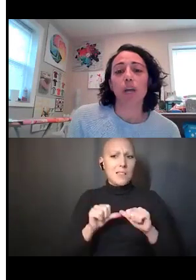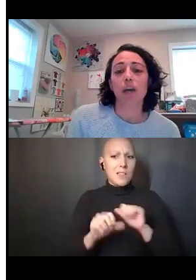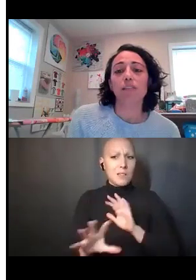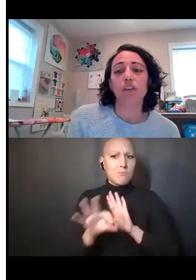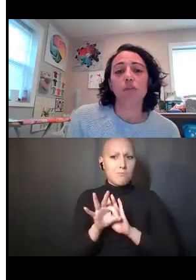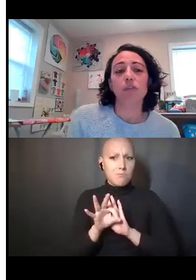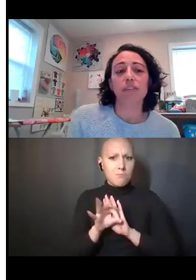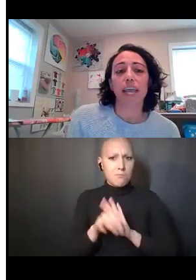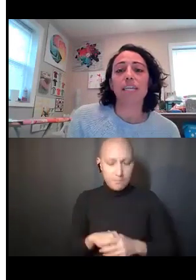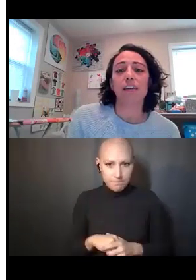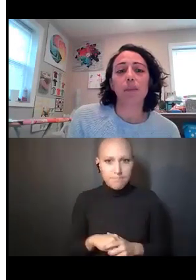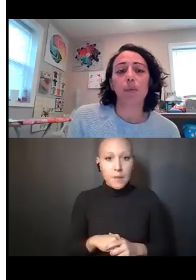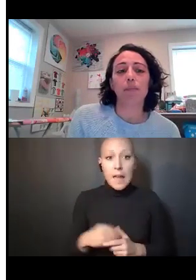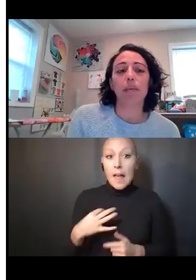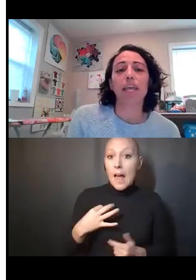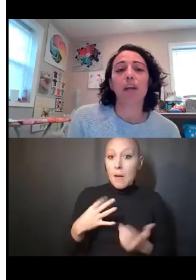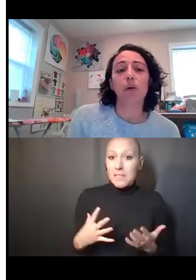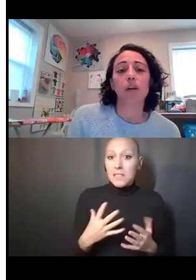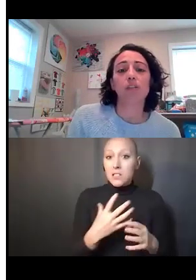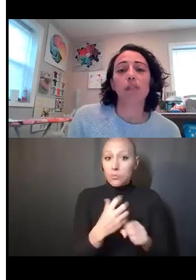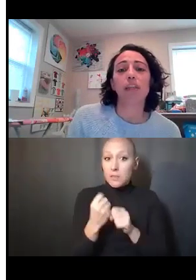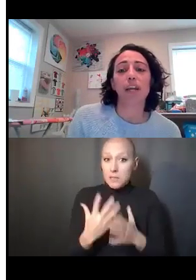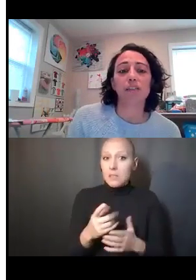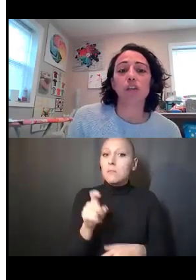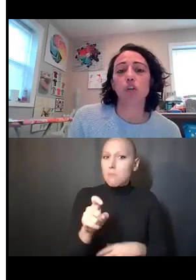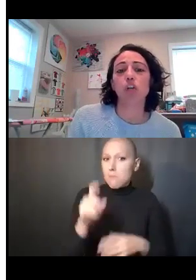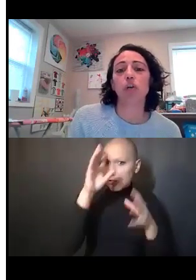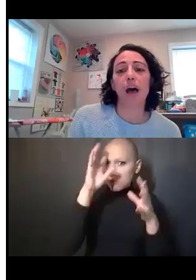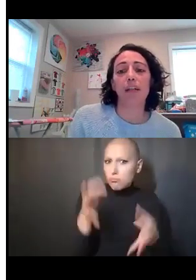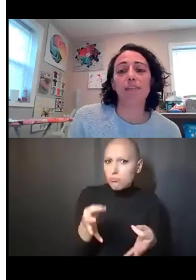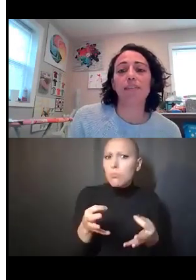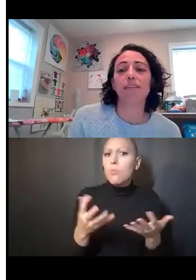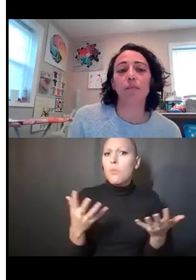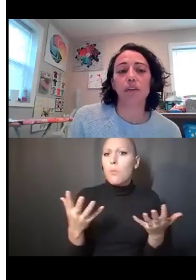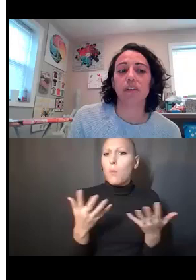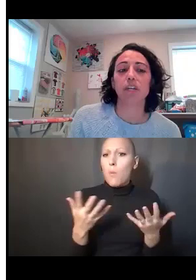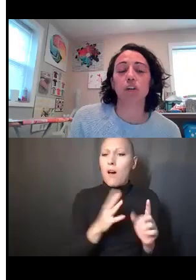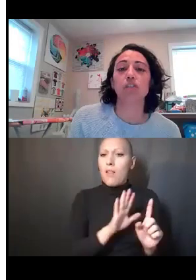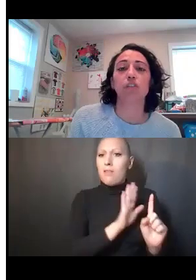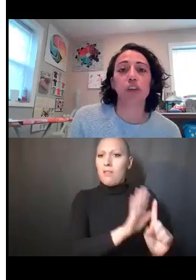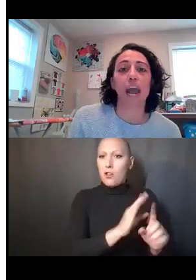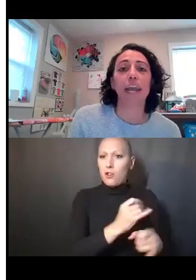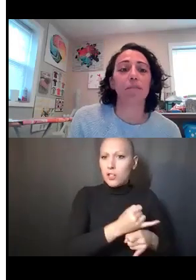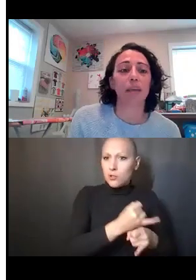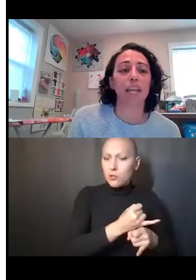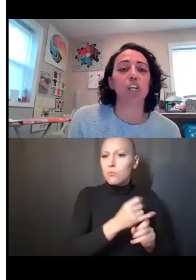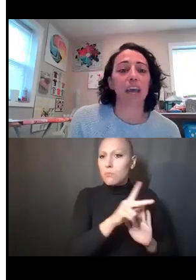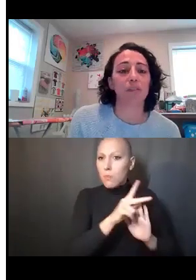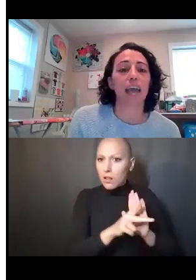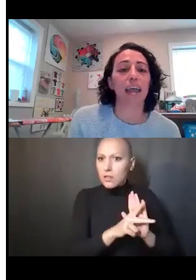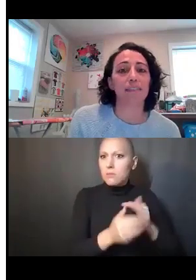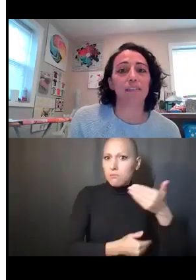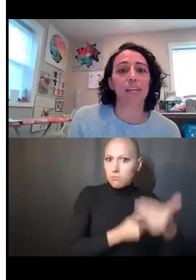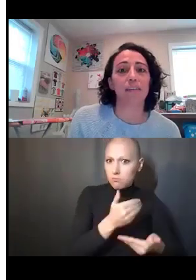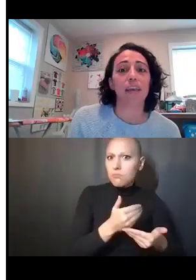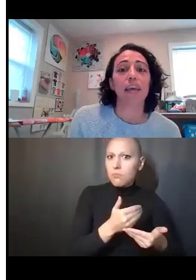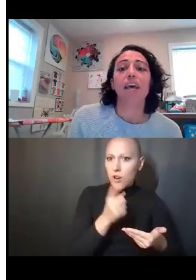what constitutes a scientific appointment in accordance with their institutional policies and procedures. For tracking and managing outside activities,